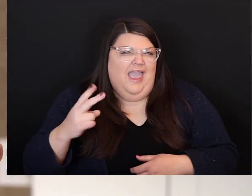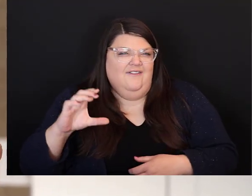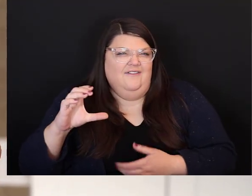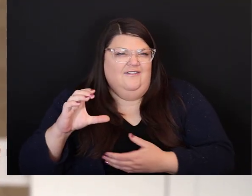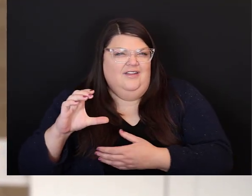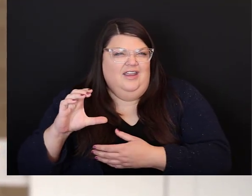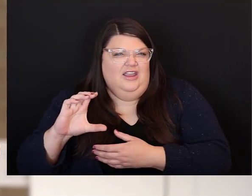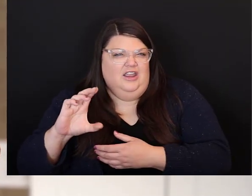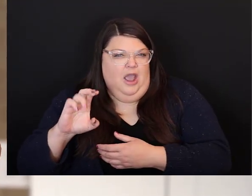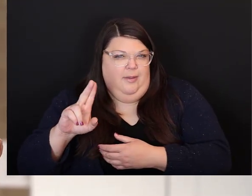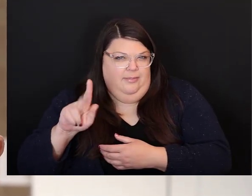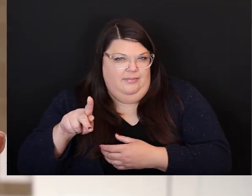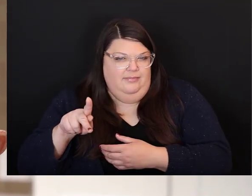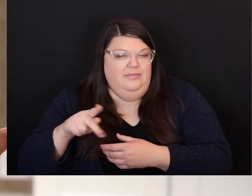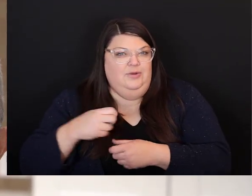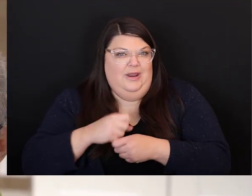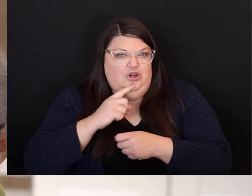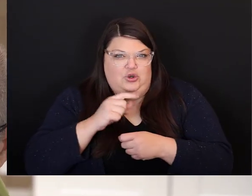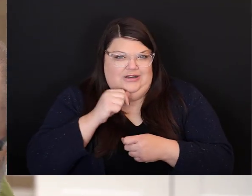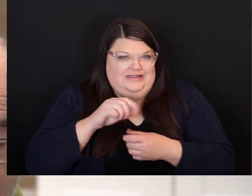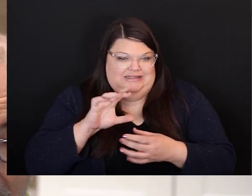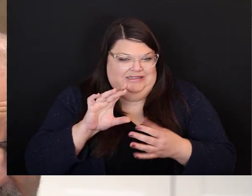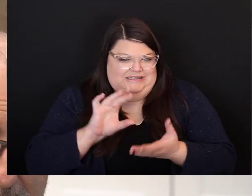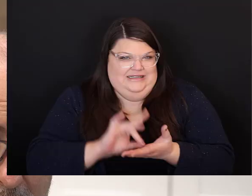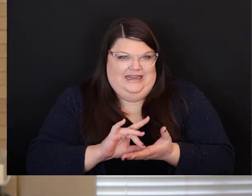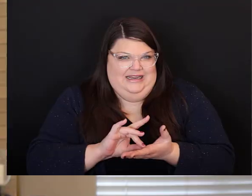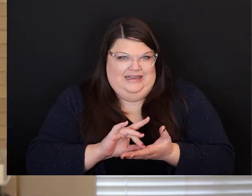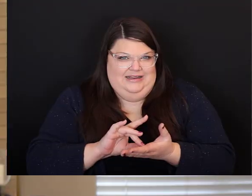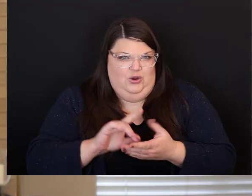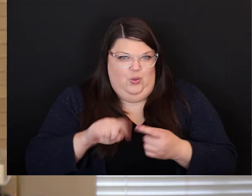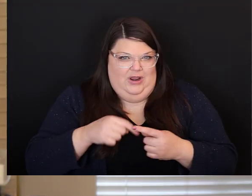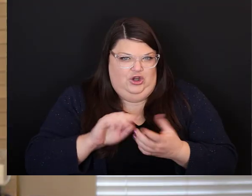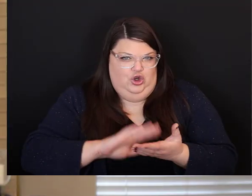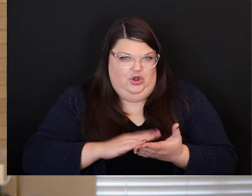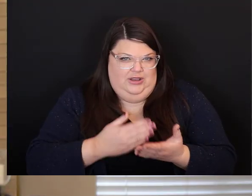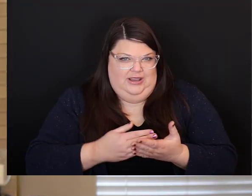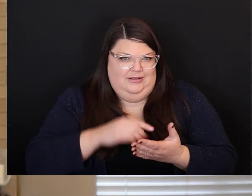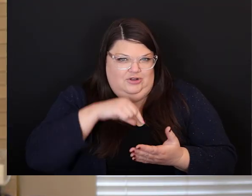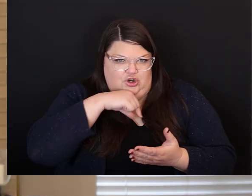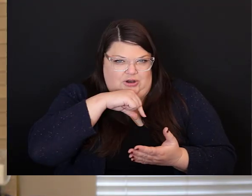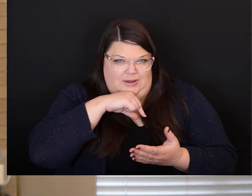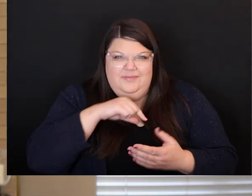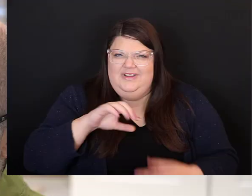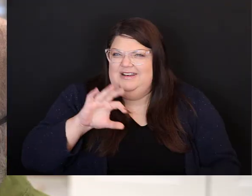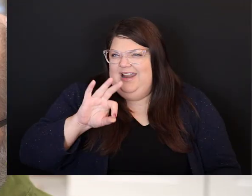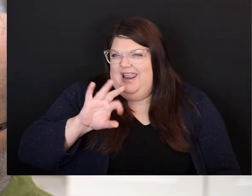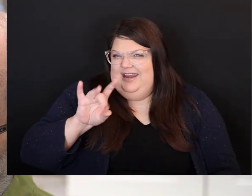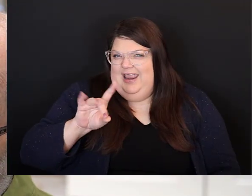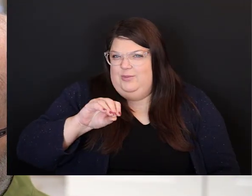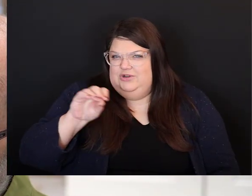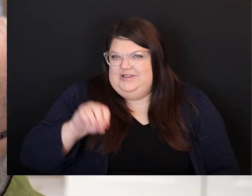just so the turkey doesn't stick to the pan. Then I got 98% lean ground turkey and put that in.